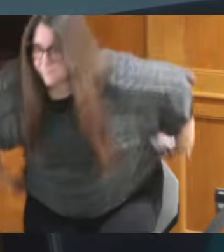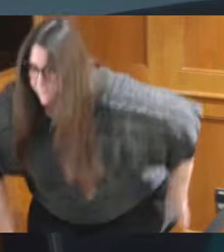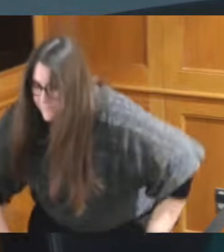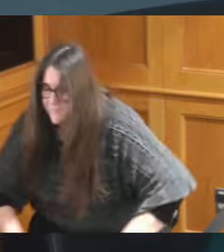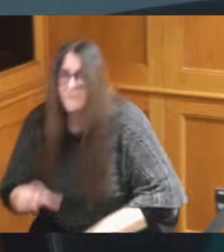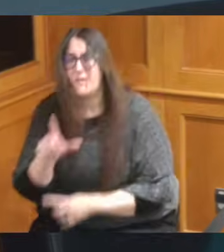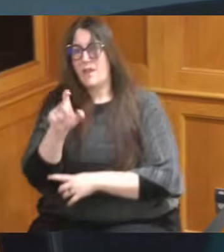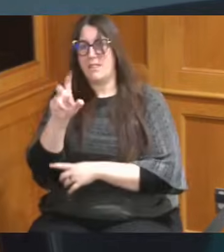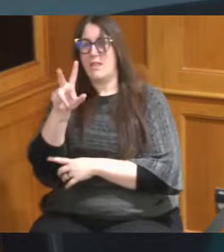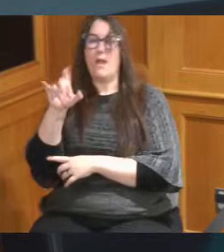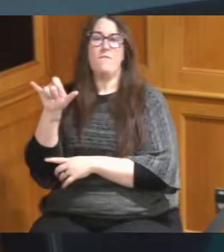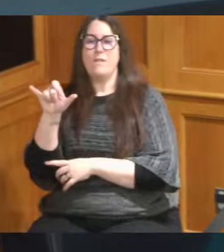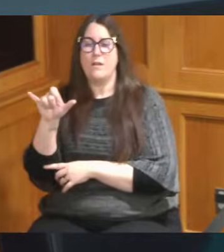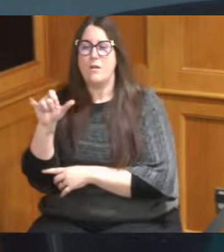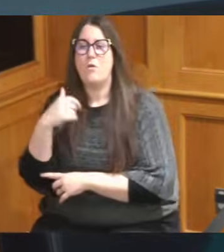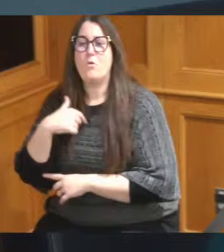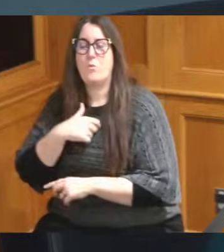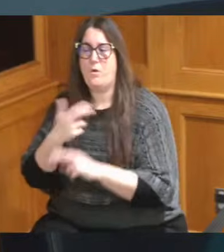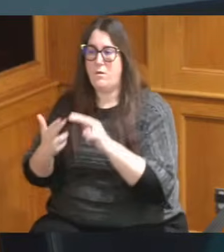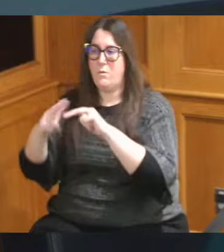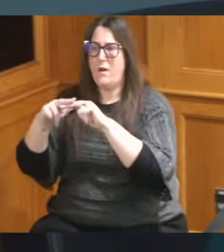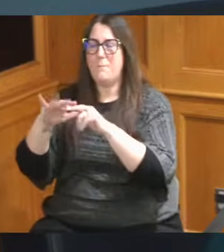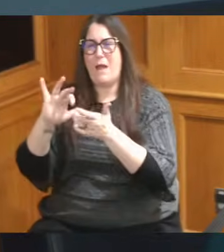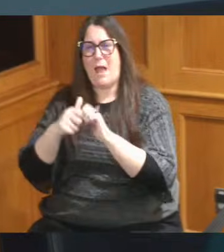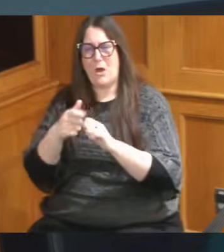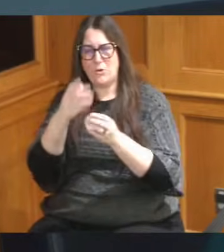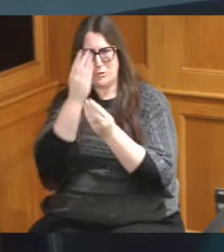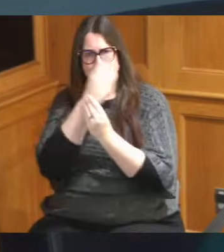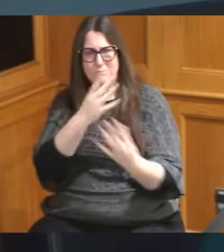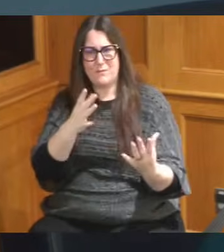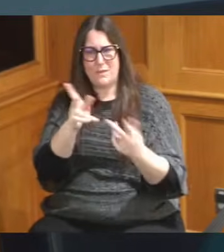how do you tell the people you're not going to keep going up? You know, they're not going